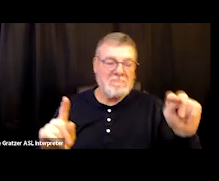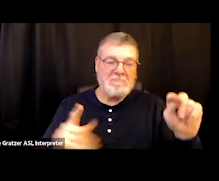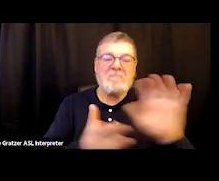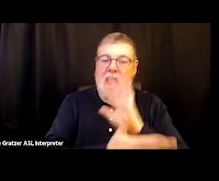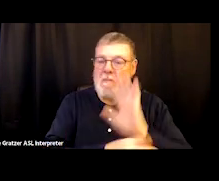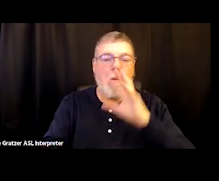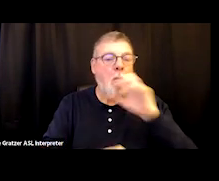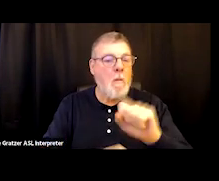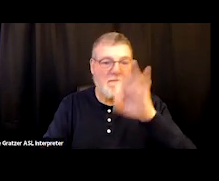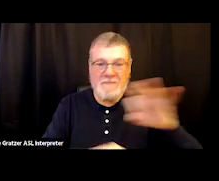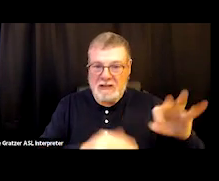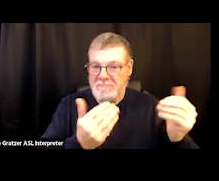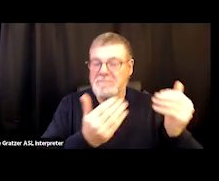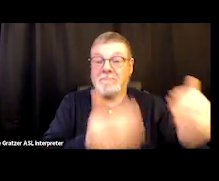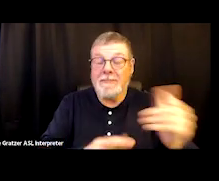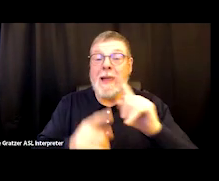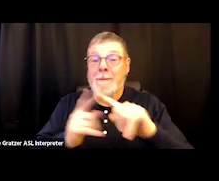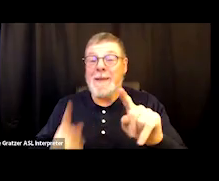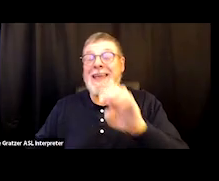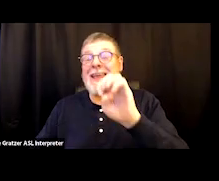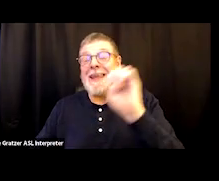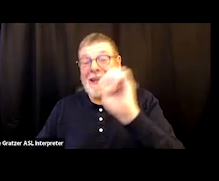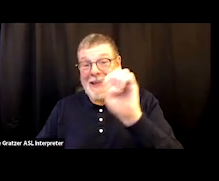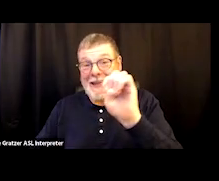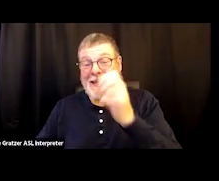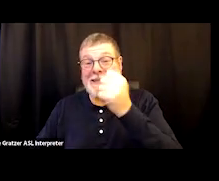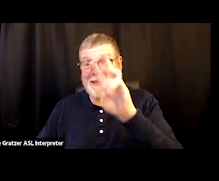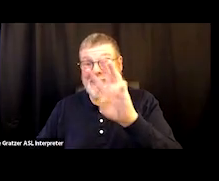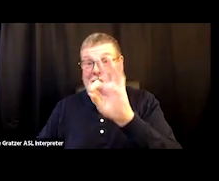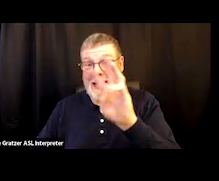It's good to know that the e1696 is an option though,